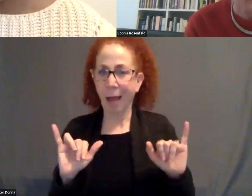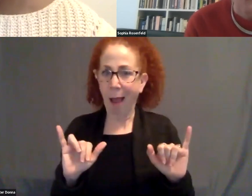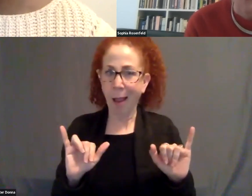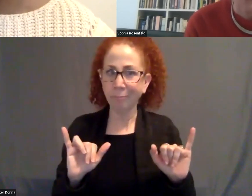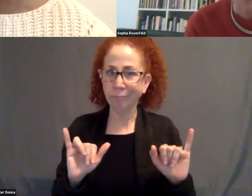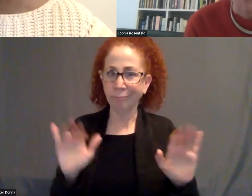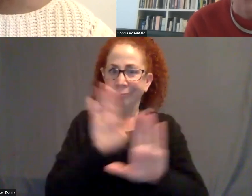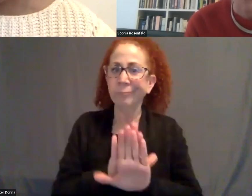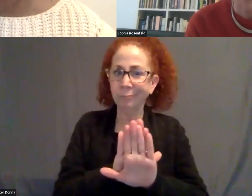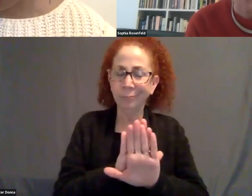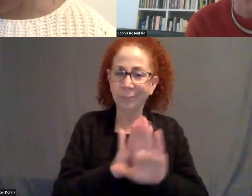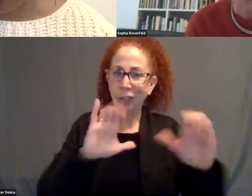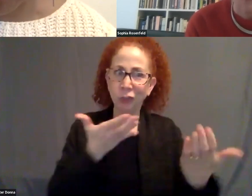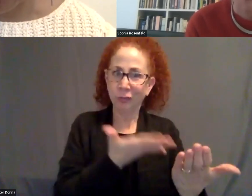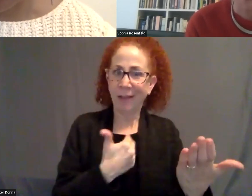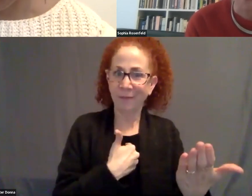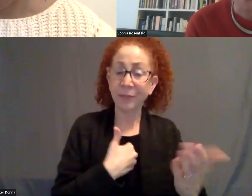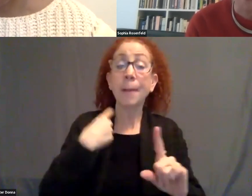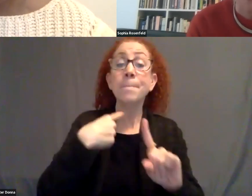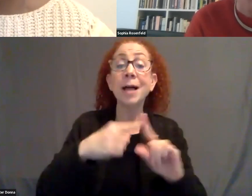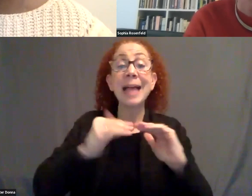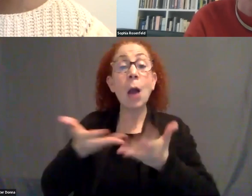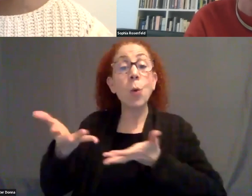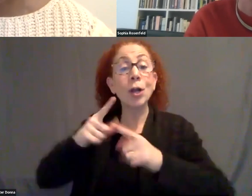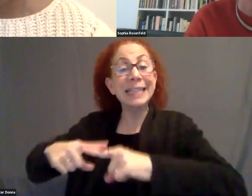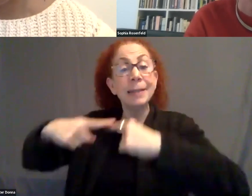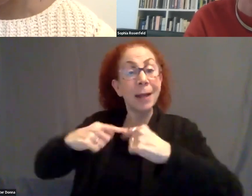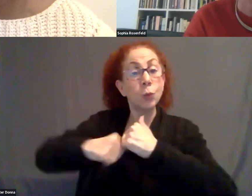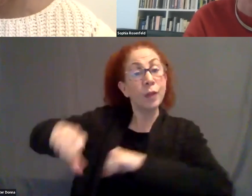and our interdependence with others and our dependence on others.